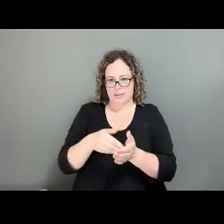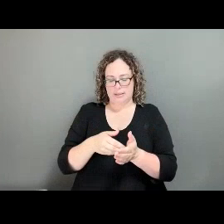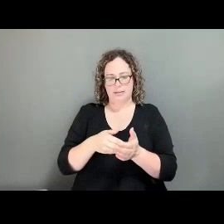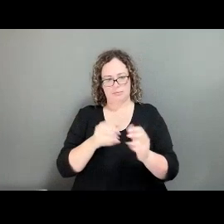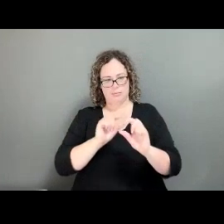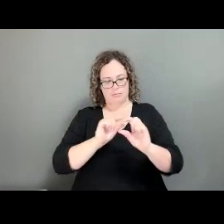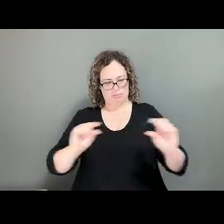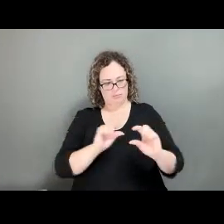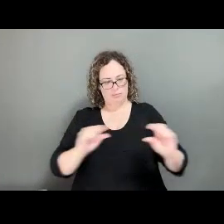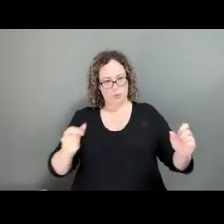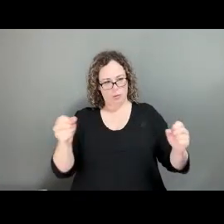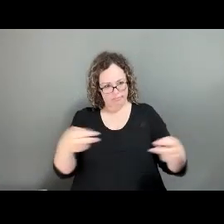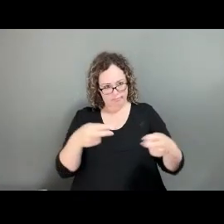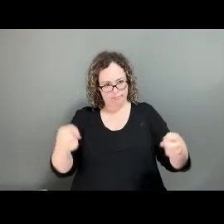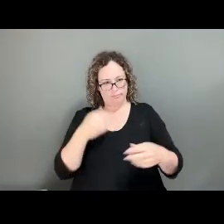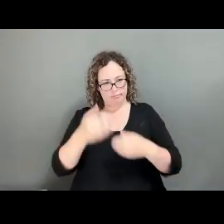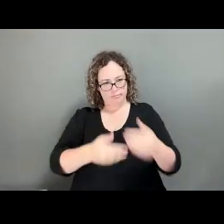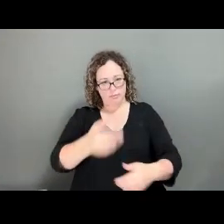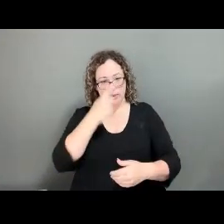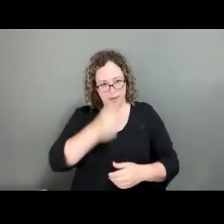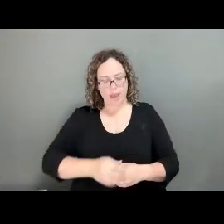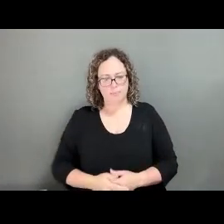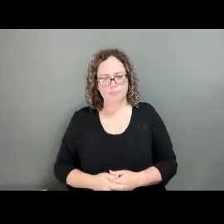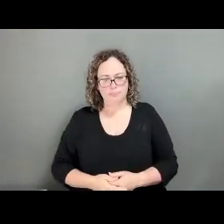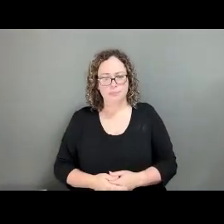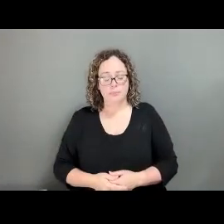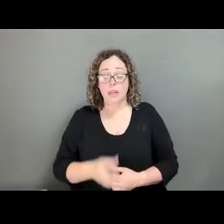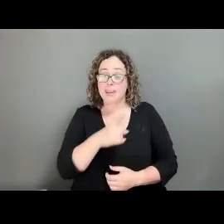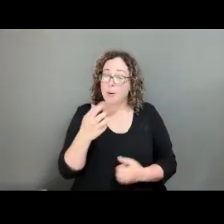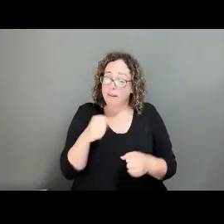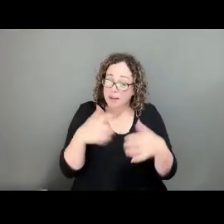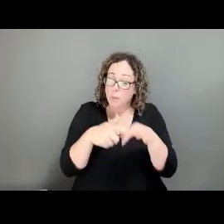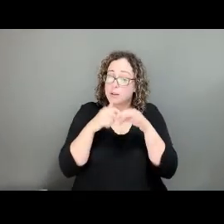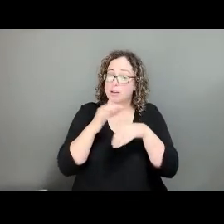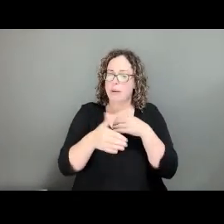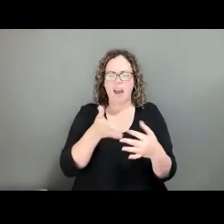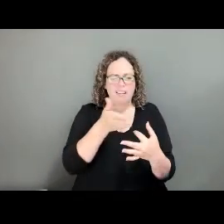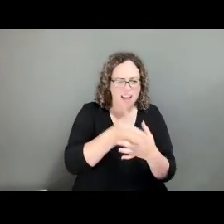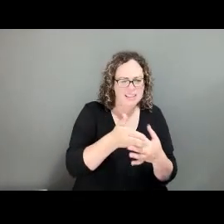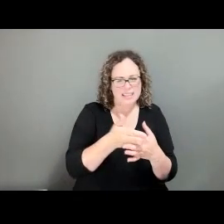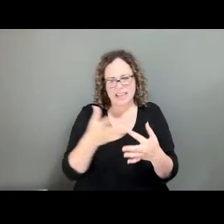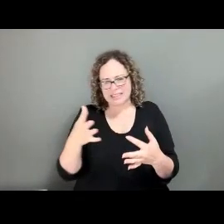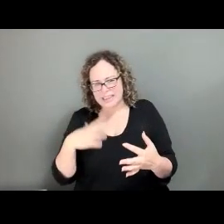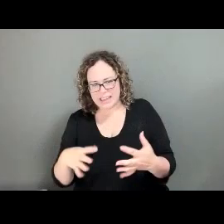Yeah, but if you have any questions about that accessibility or anything, then also let us know in the chat or email.